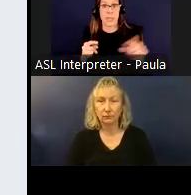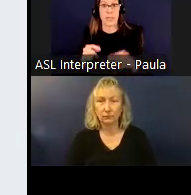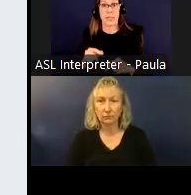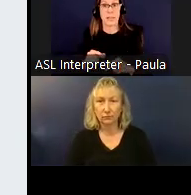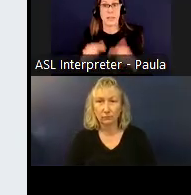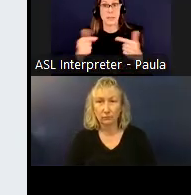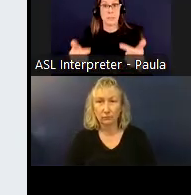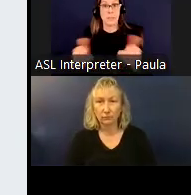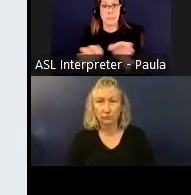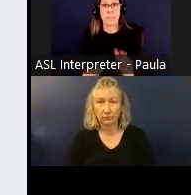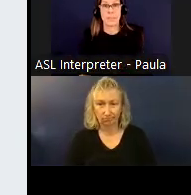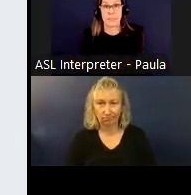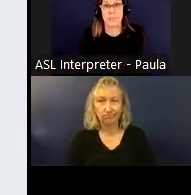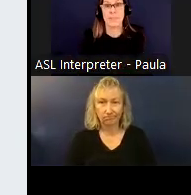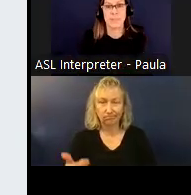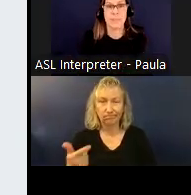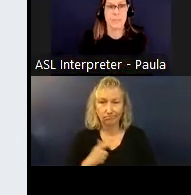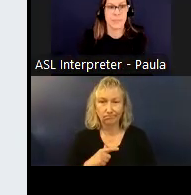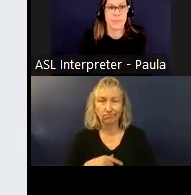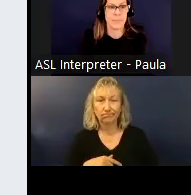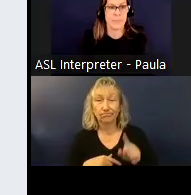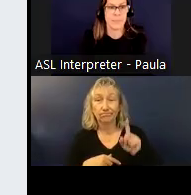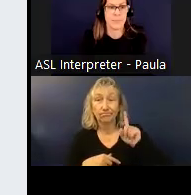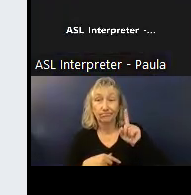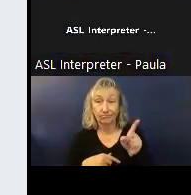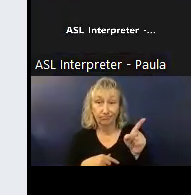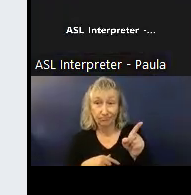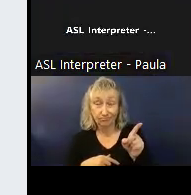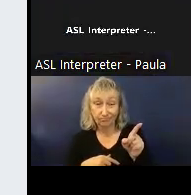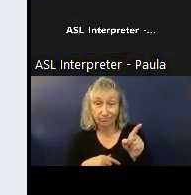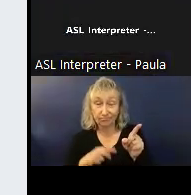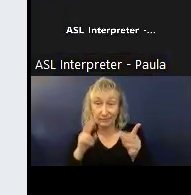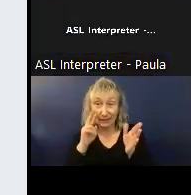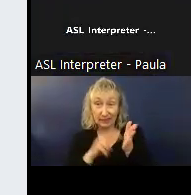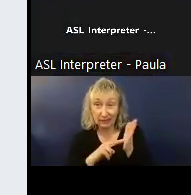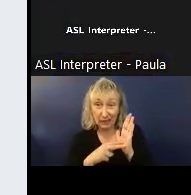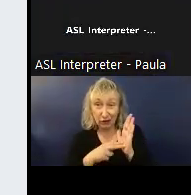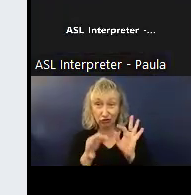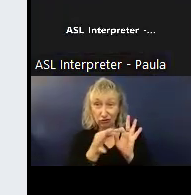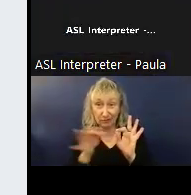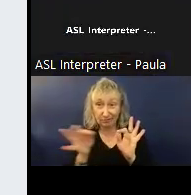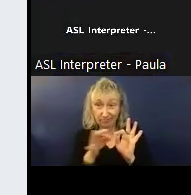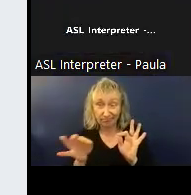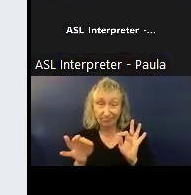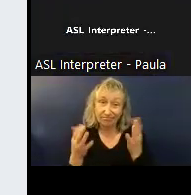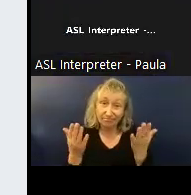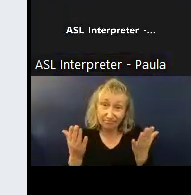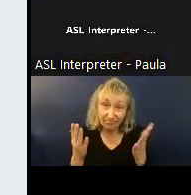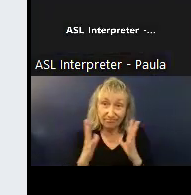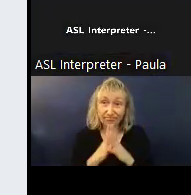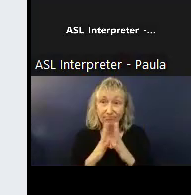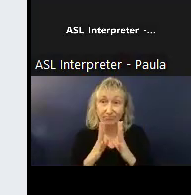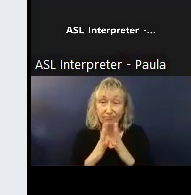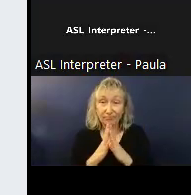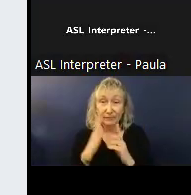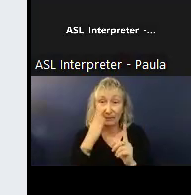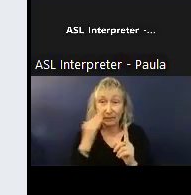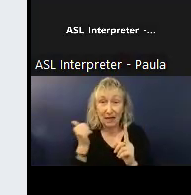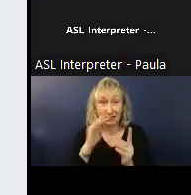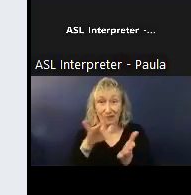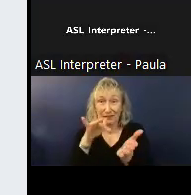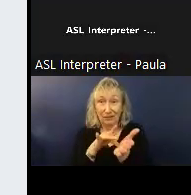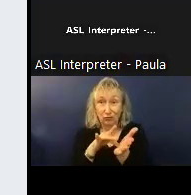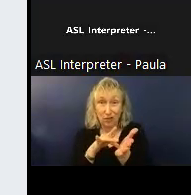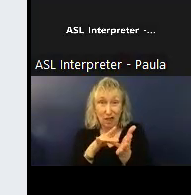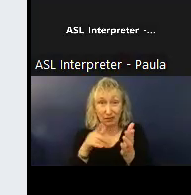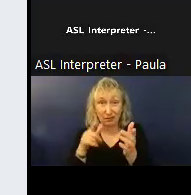So the intent of this language, since our centralized abuse management